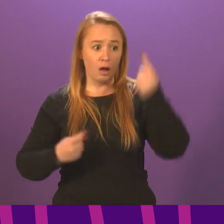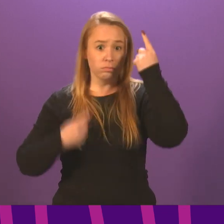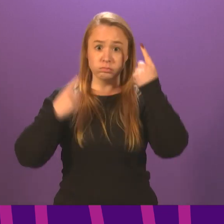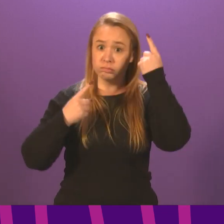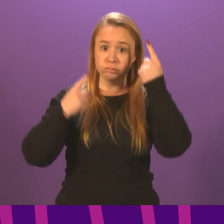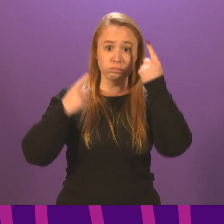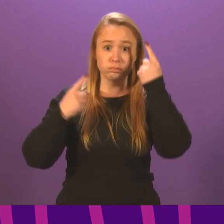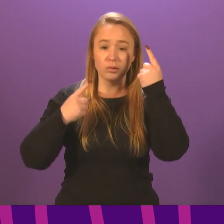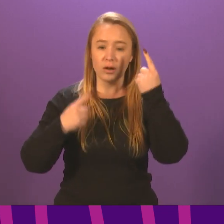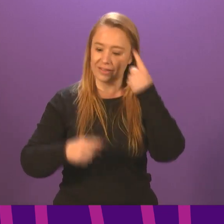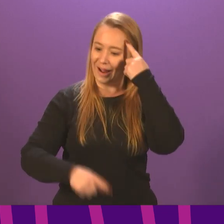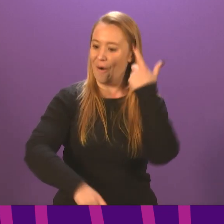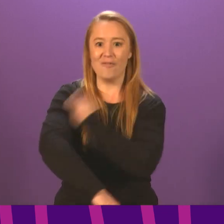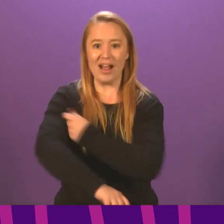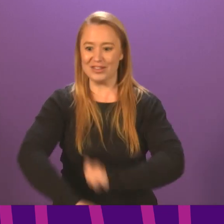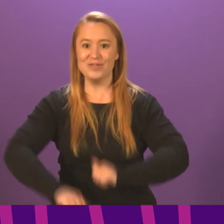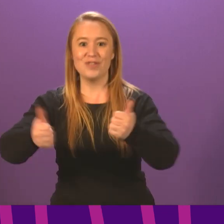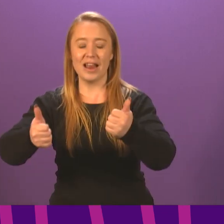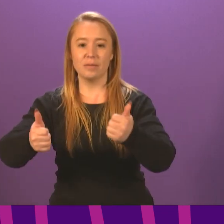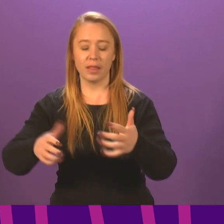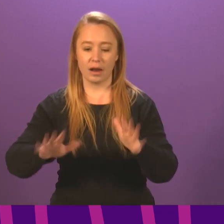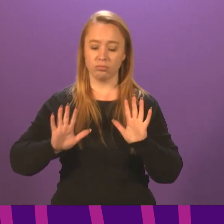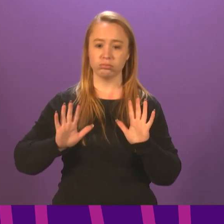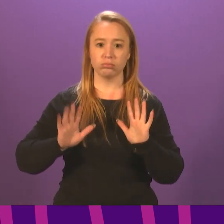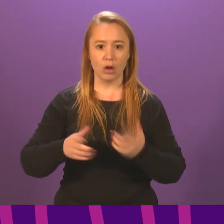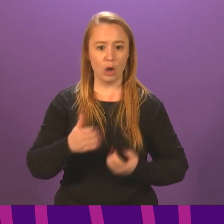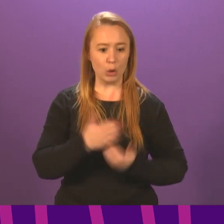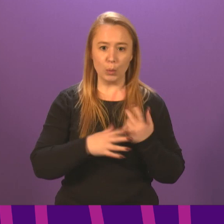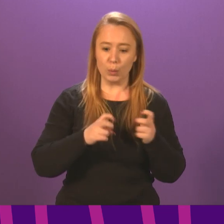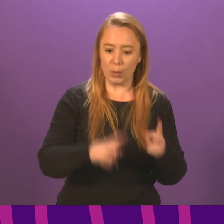we are starting to see the light at the end of the tunnel. The First Minister had a briefing